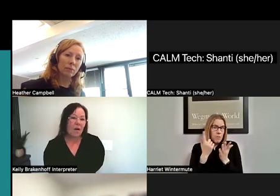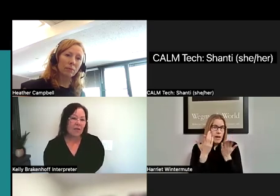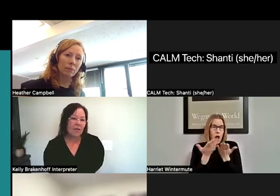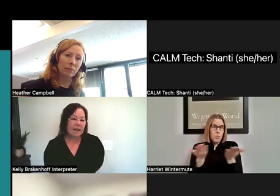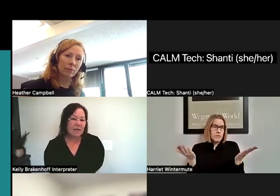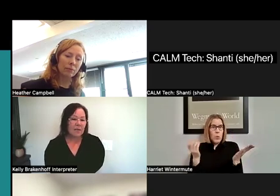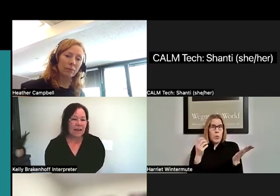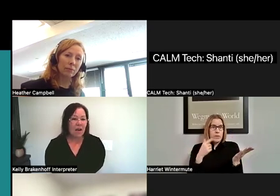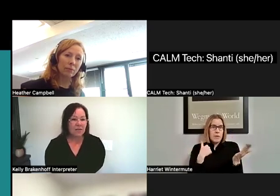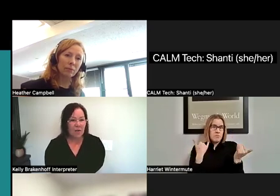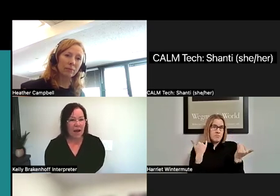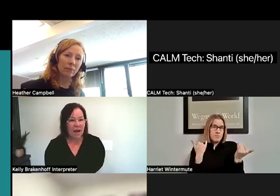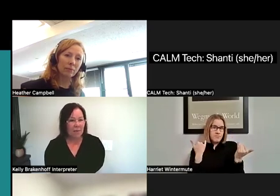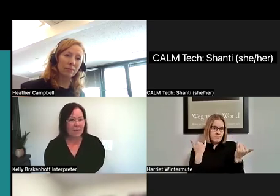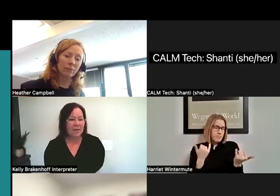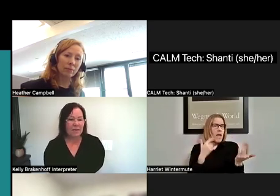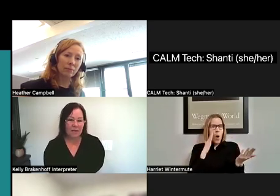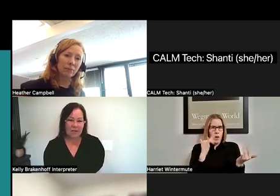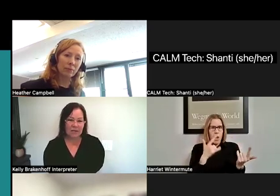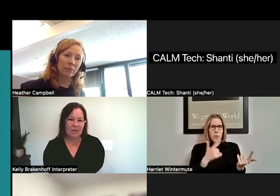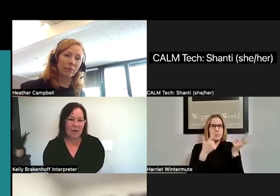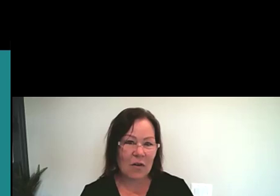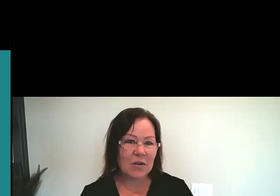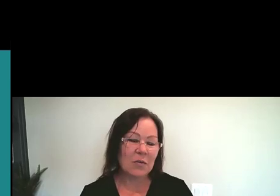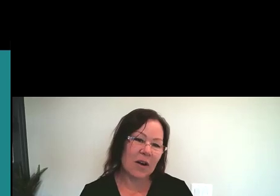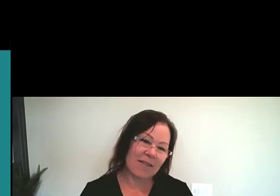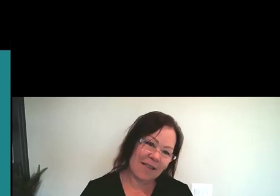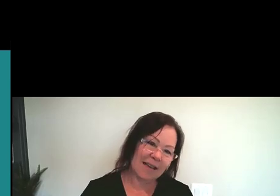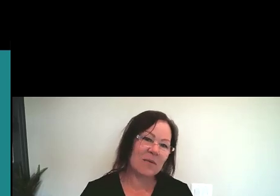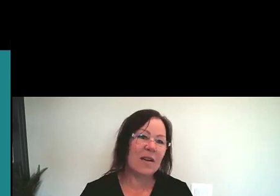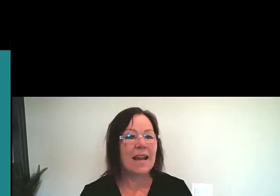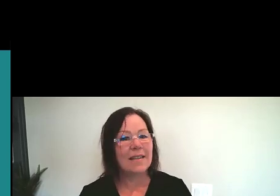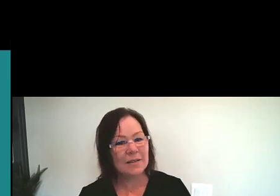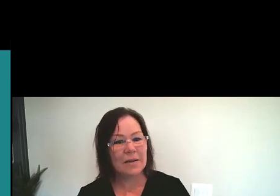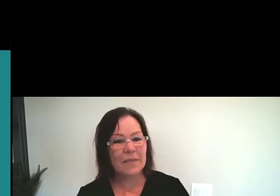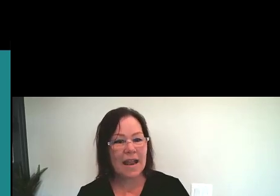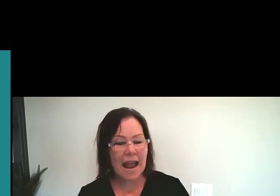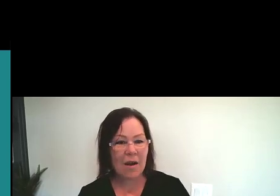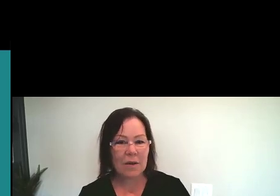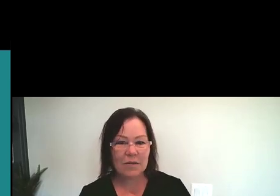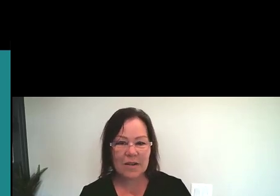Hopefully we can also help those folks who were at the last one and this one. And now we will start